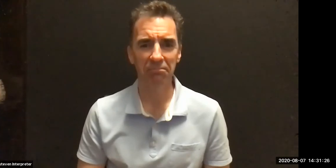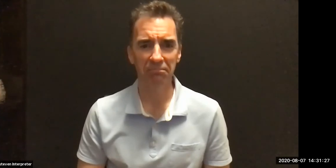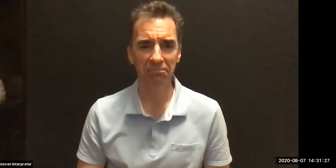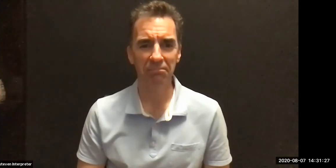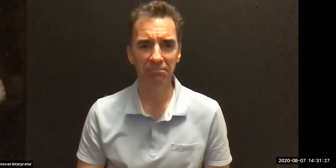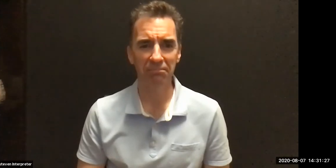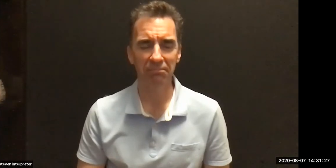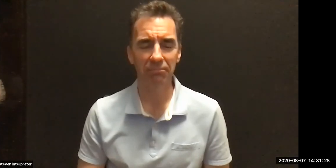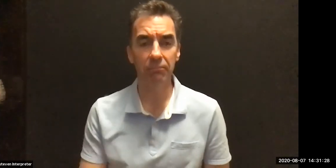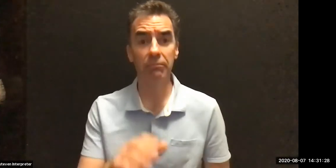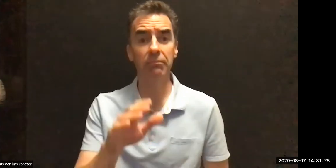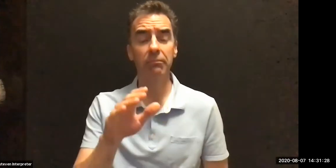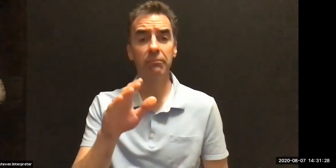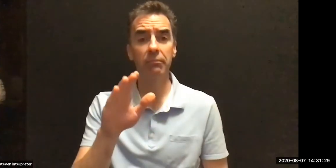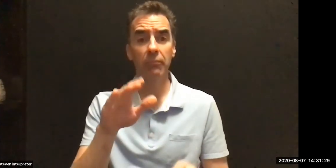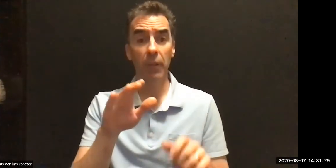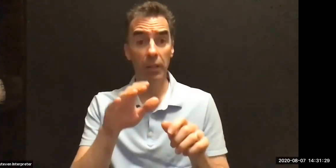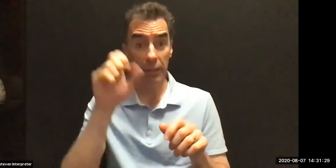Susi Nitzel: Stephen, do you know if you're the only interpreter for the session.